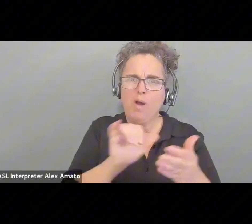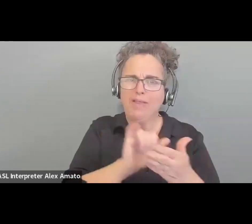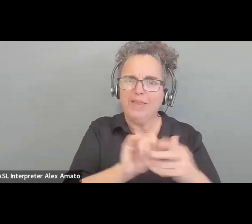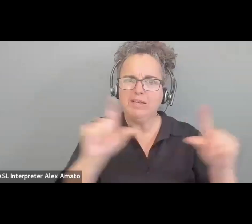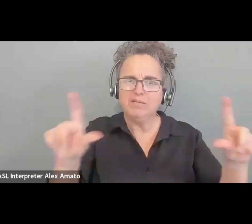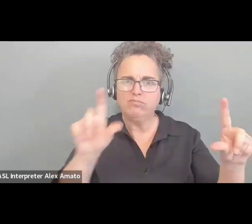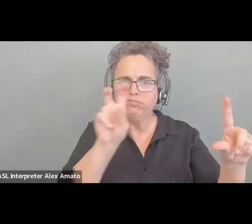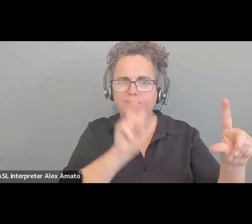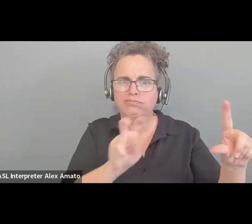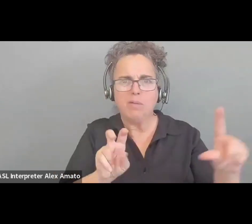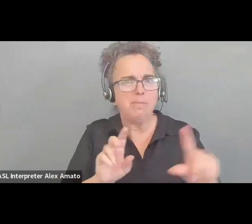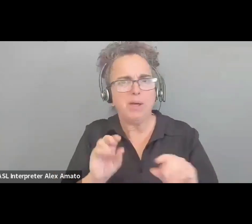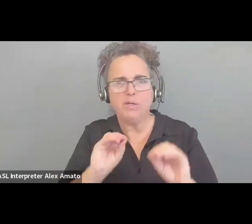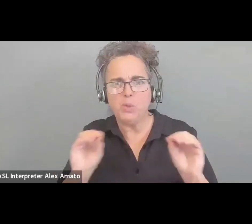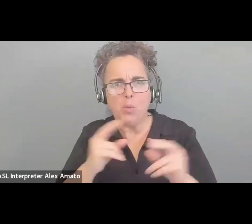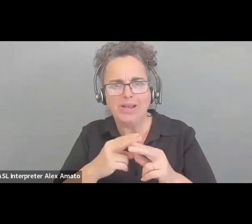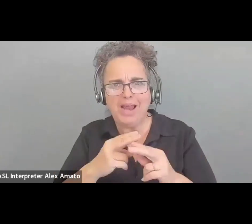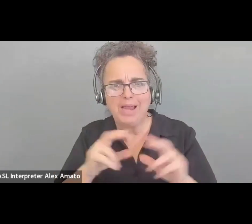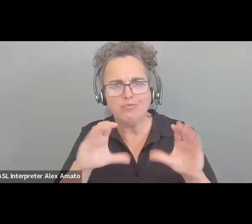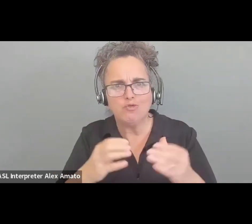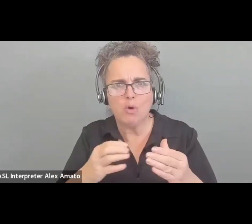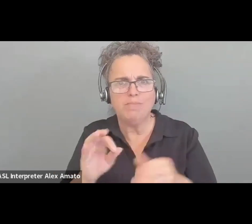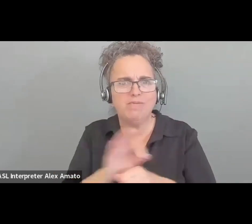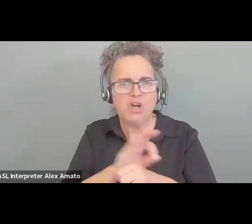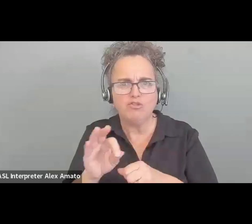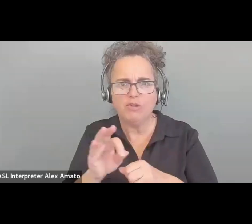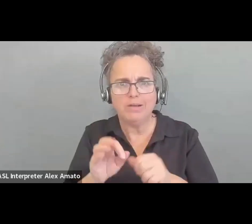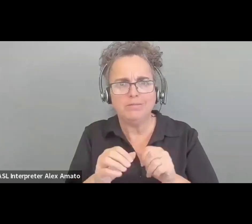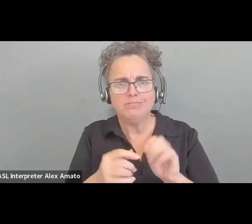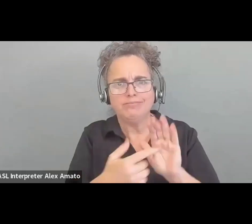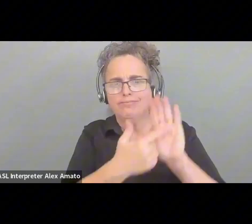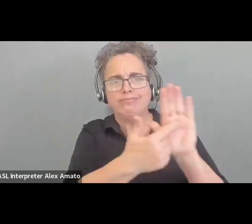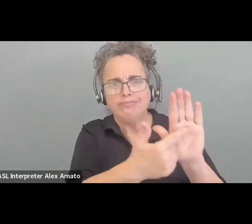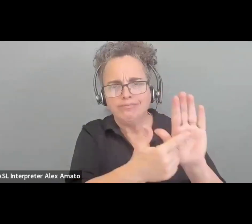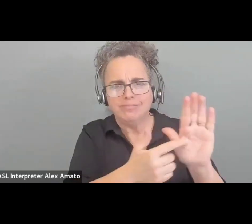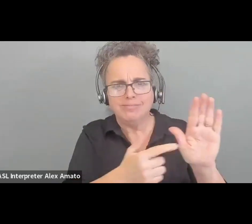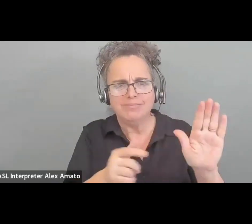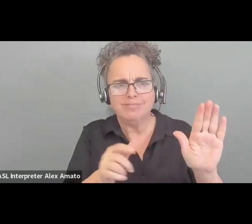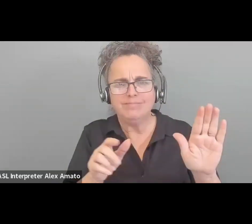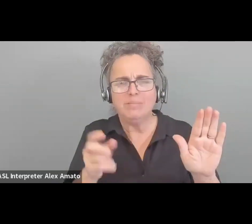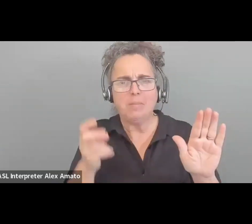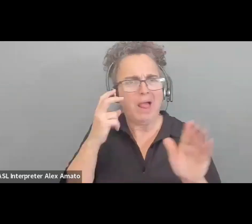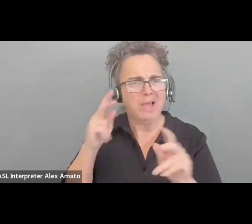group function going up there? Blind people won't be able to use it."